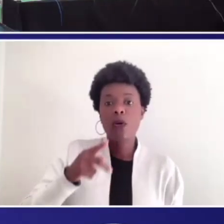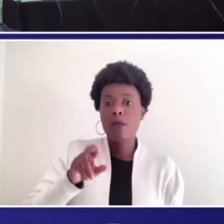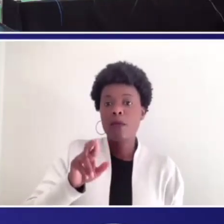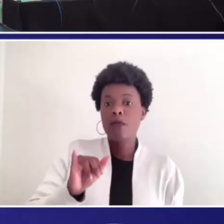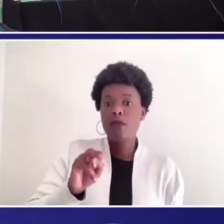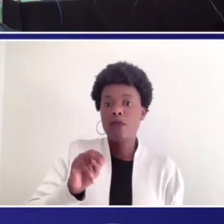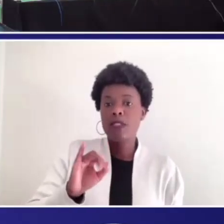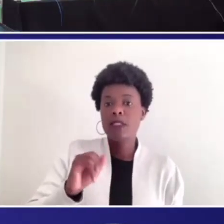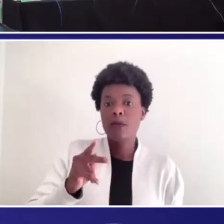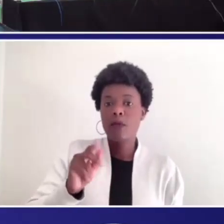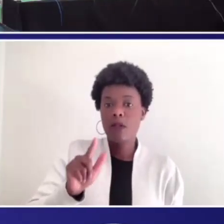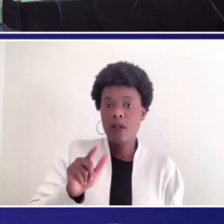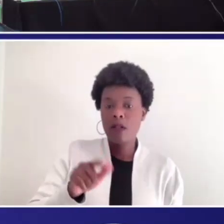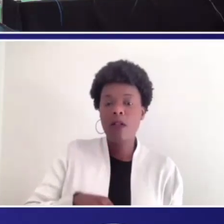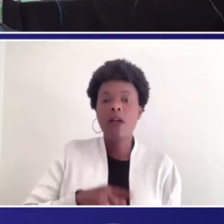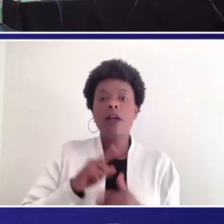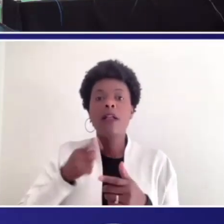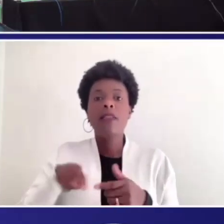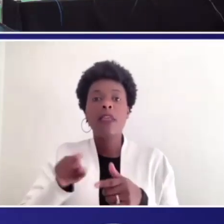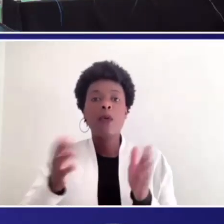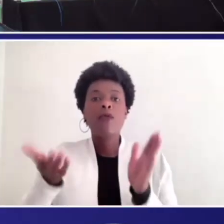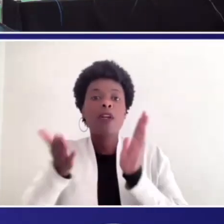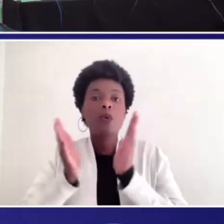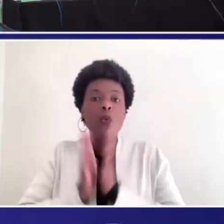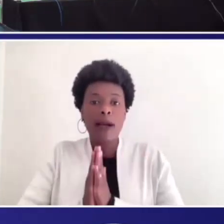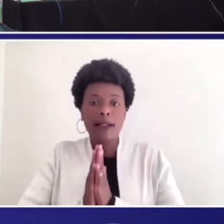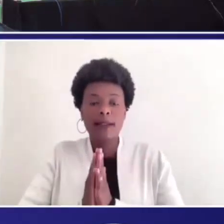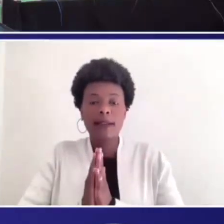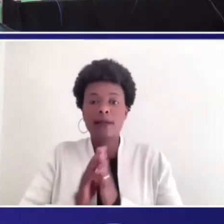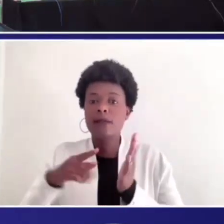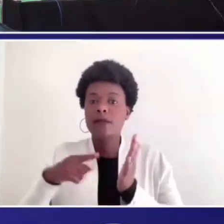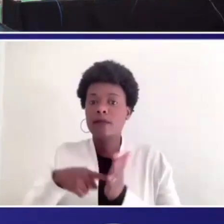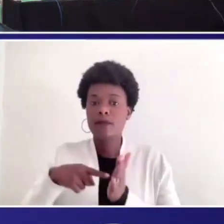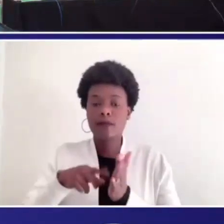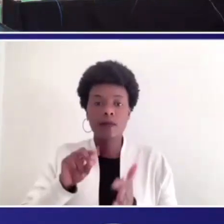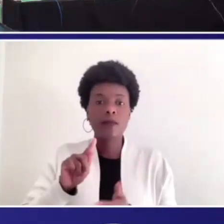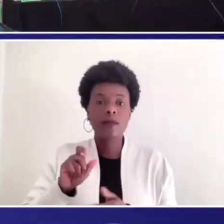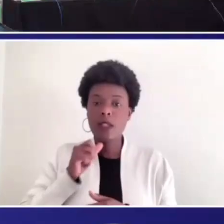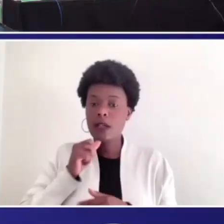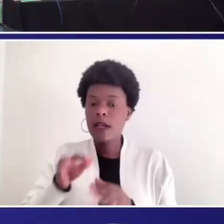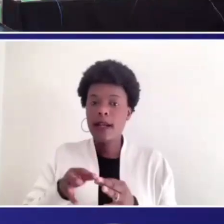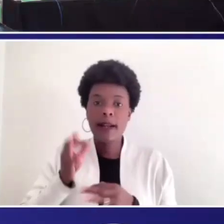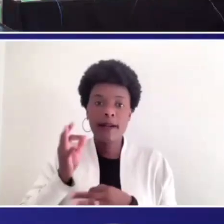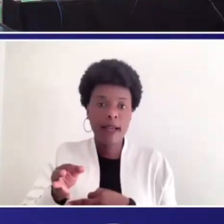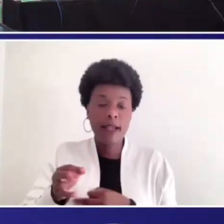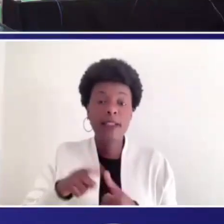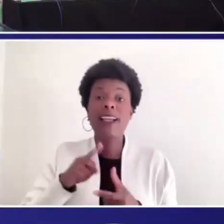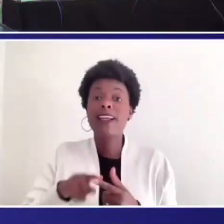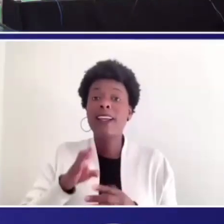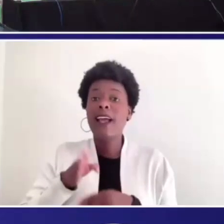They would have requested that the due date not be advanced. And then upon paying in February,